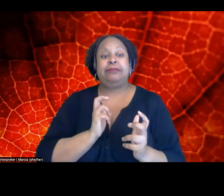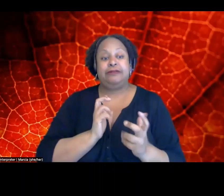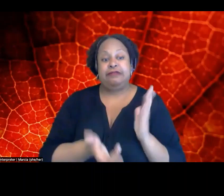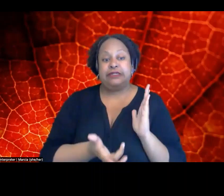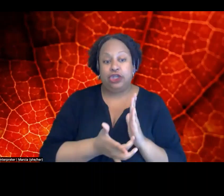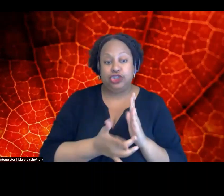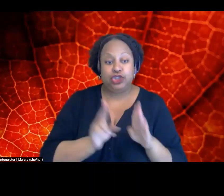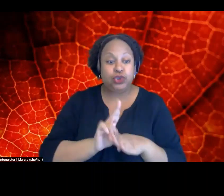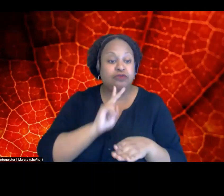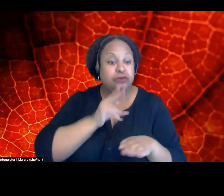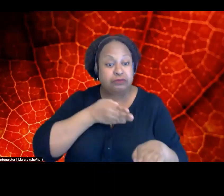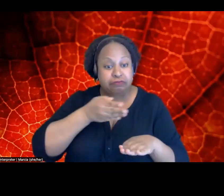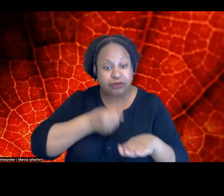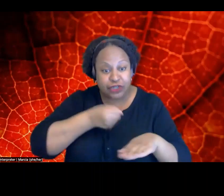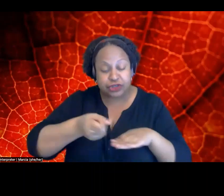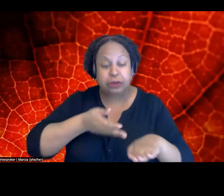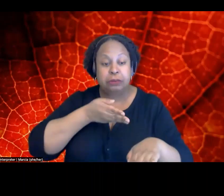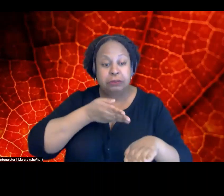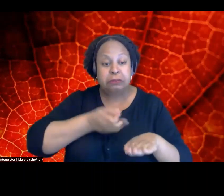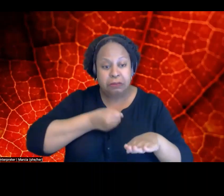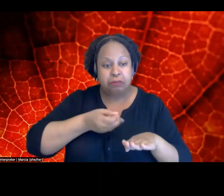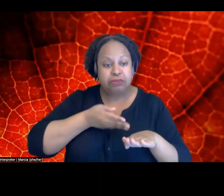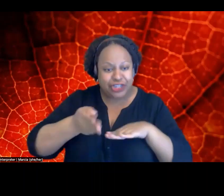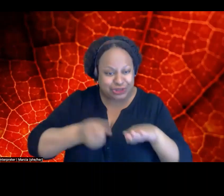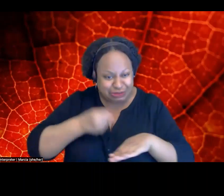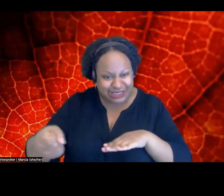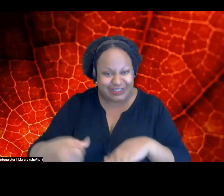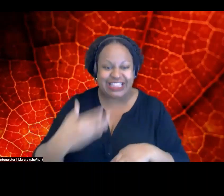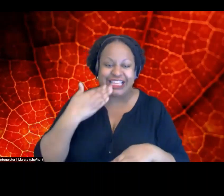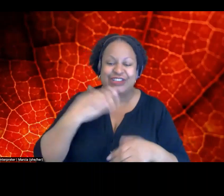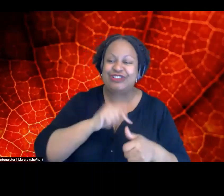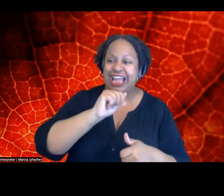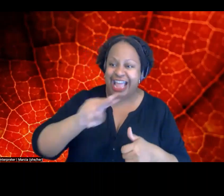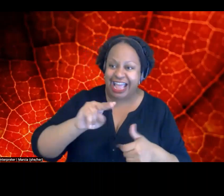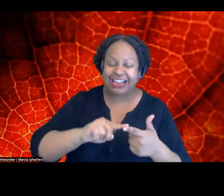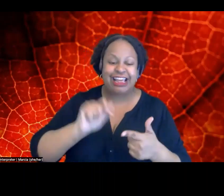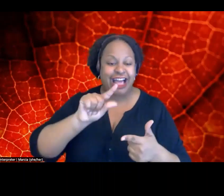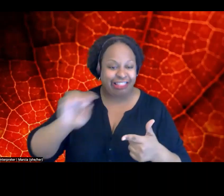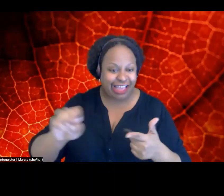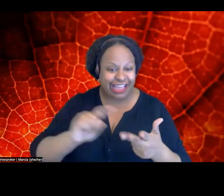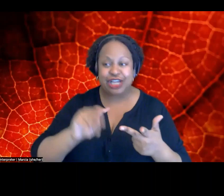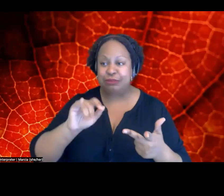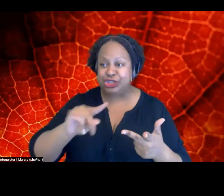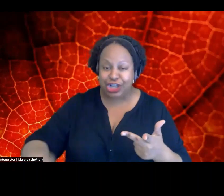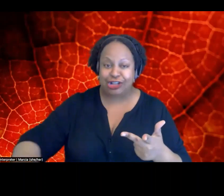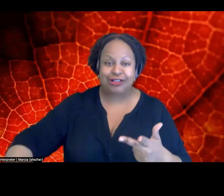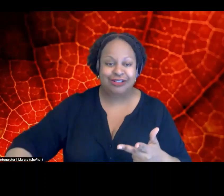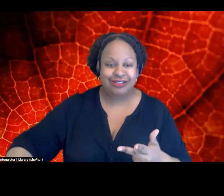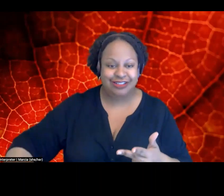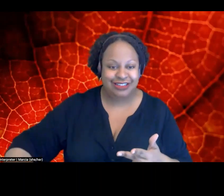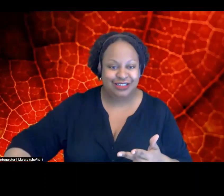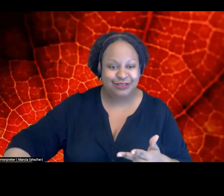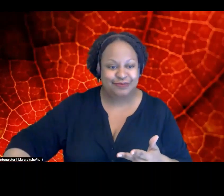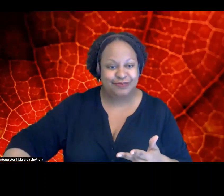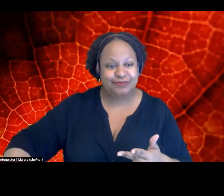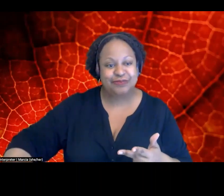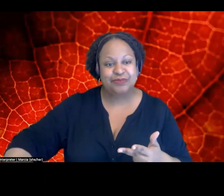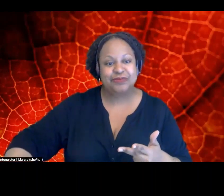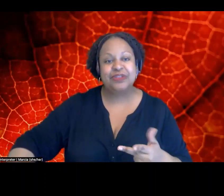Thank you to Ann, Lake and Michelle for their case studies, practical tips, templates and resources.